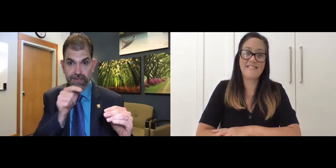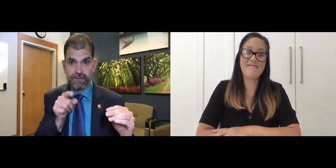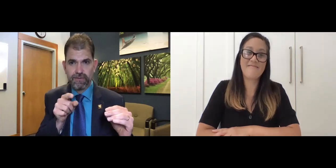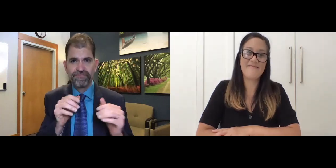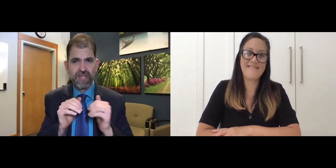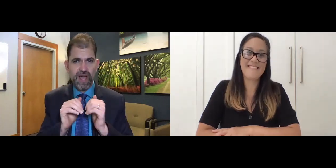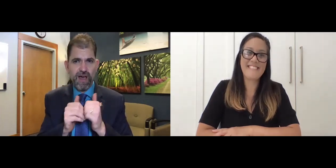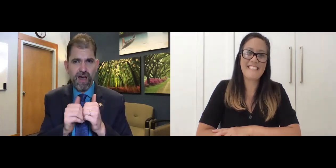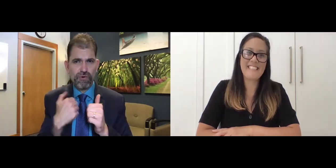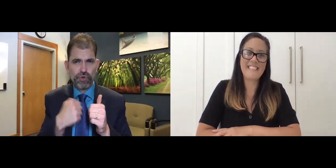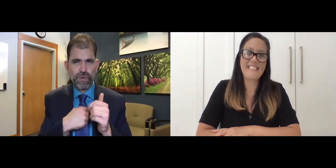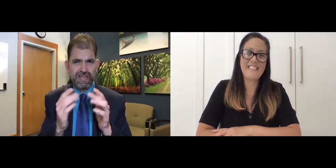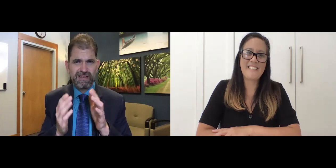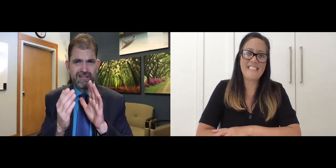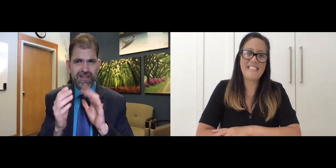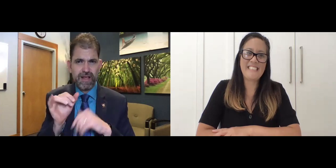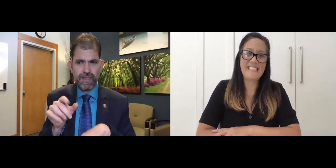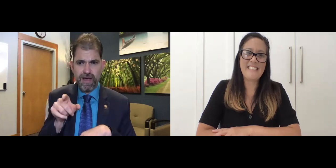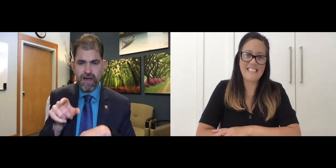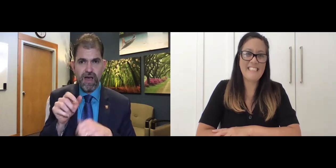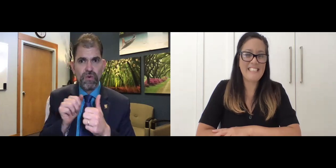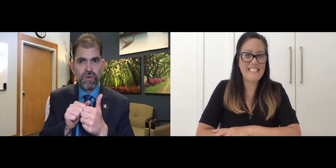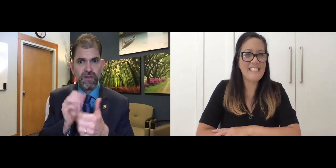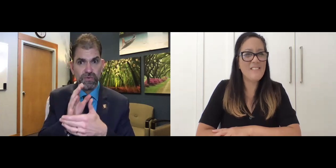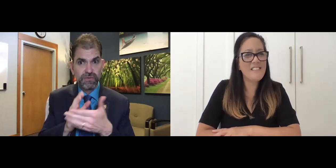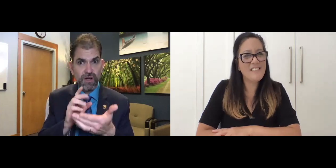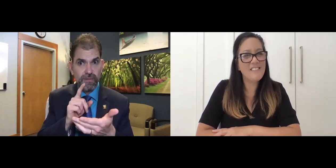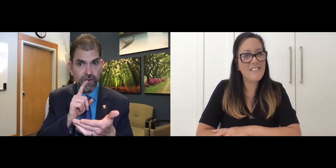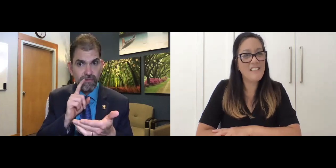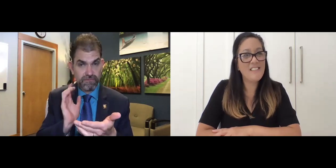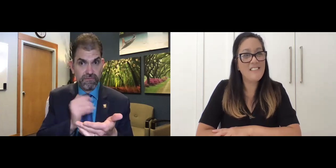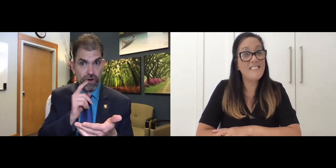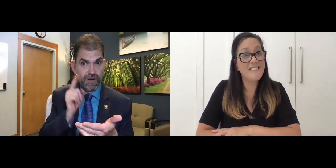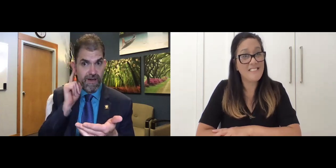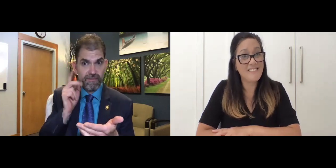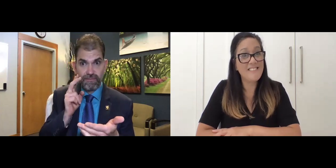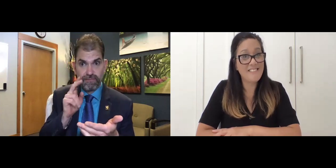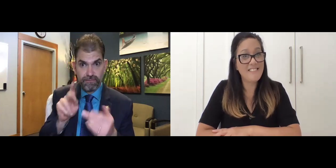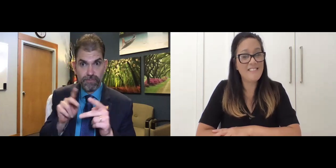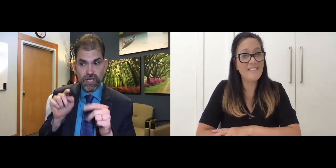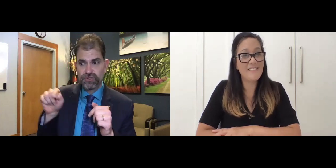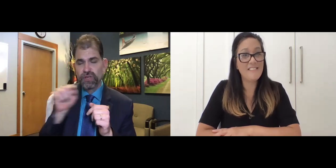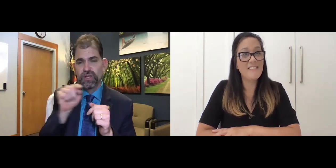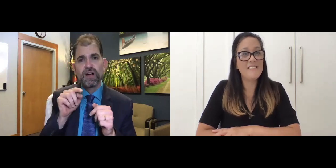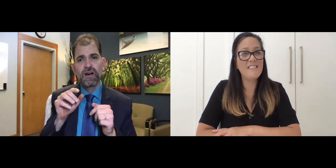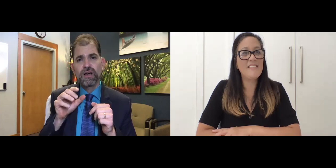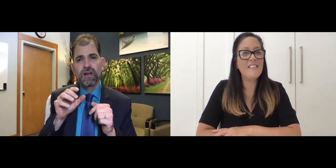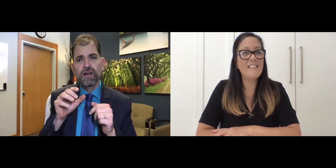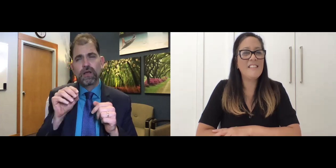Now you mentioned privacy and how we deal with that with our deaf and hard of hearing patients